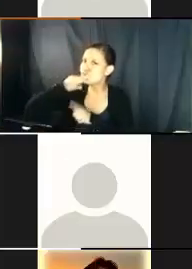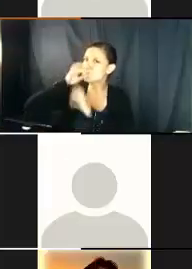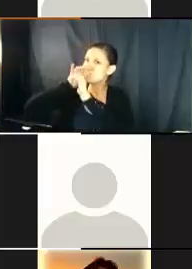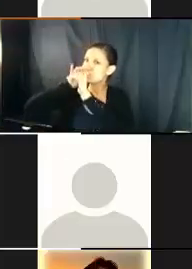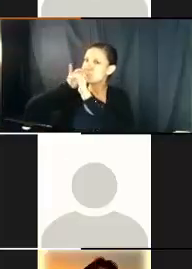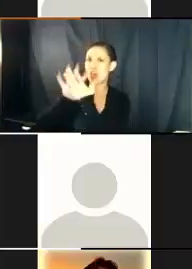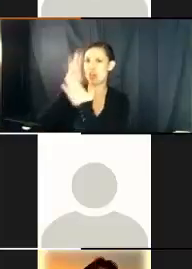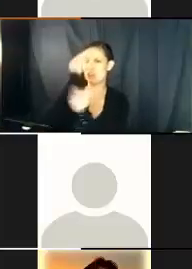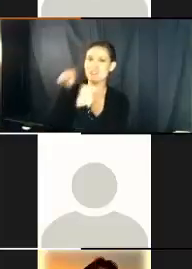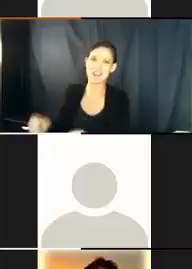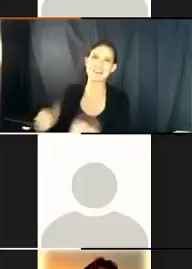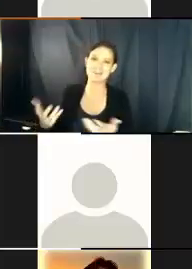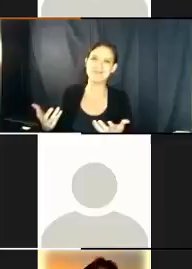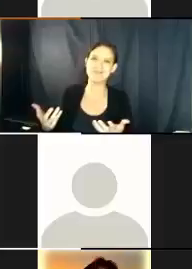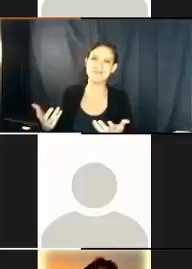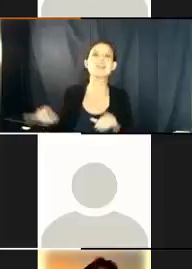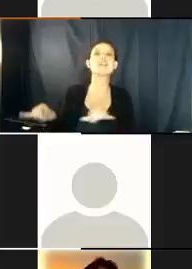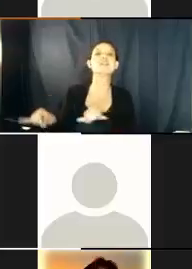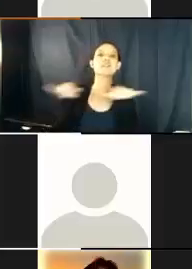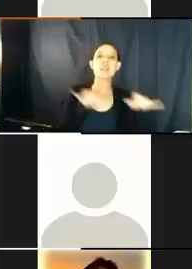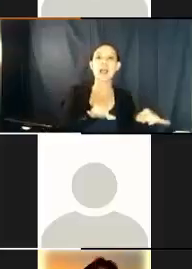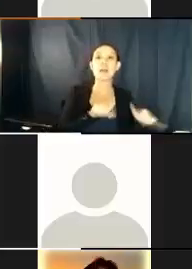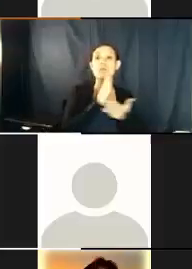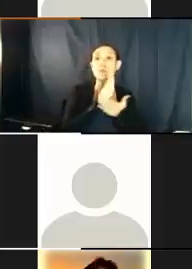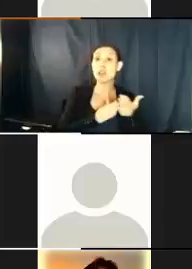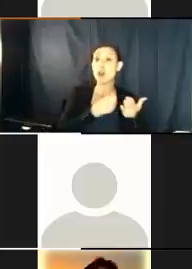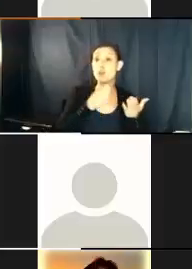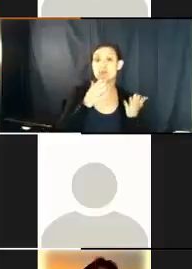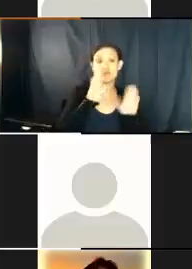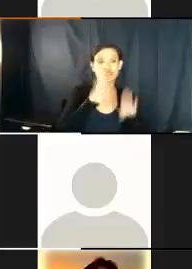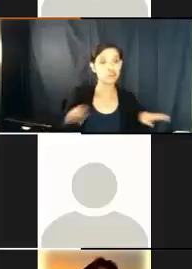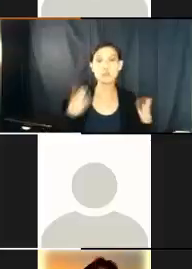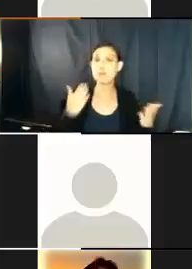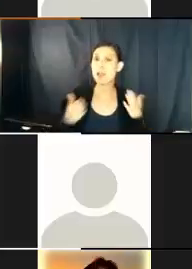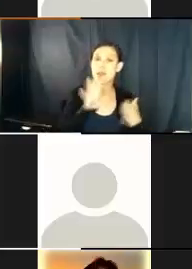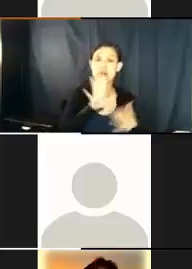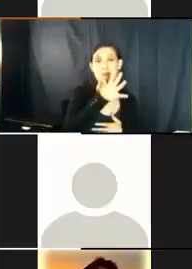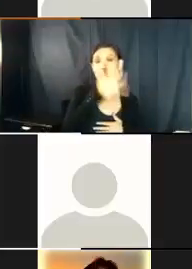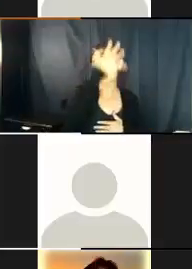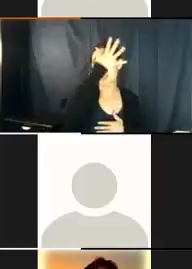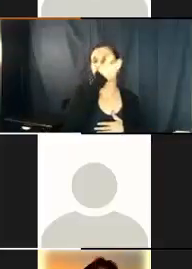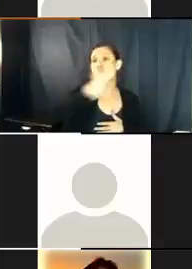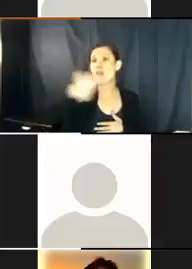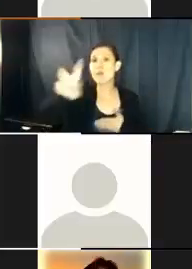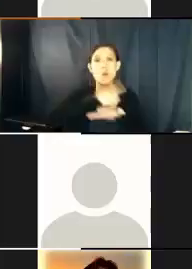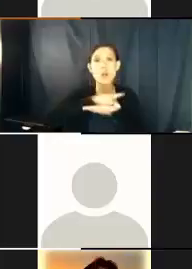The same thing we have kids you know that may travel for a week for their their parents. So they they might not log in for that week.